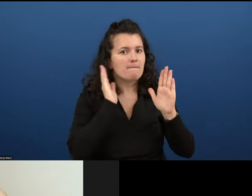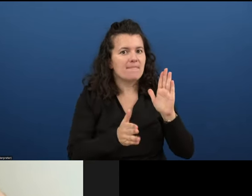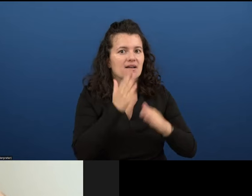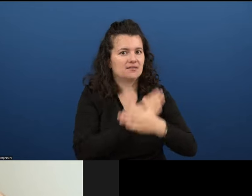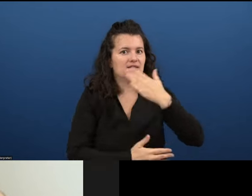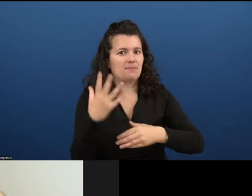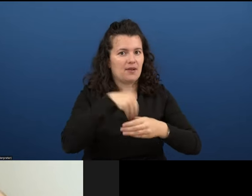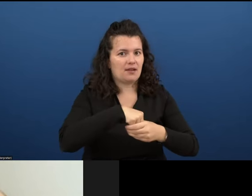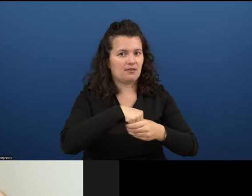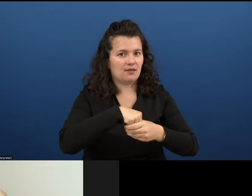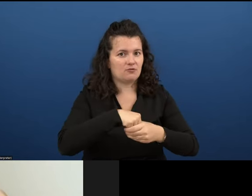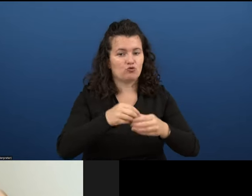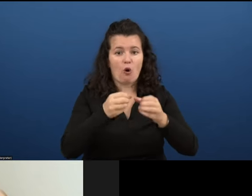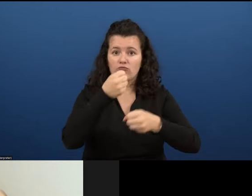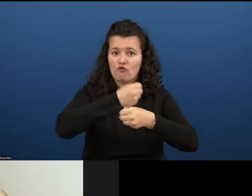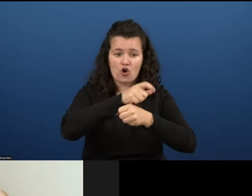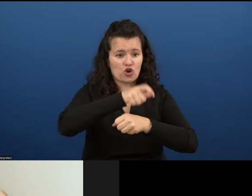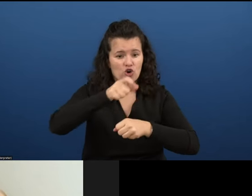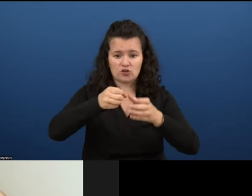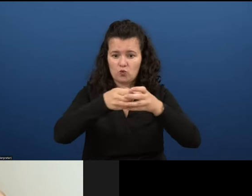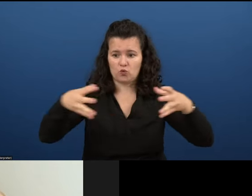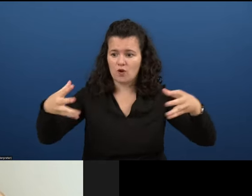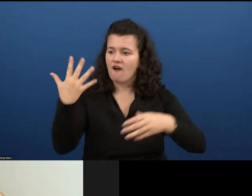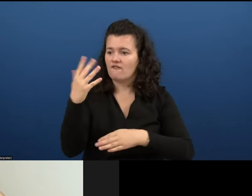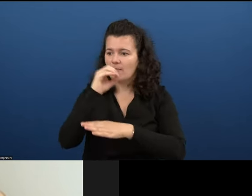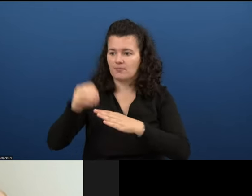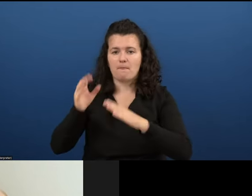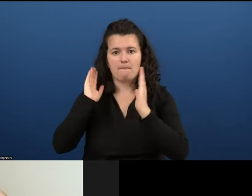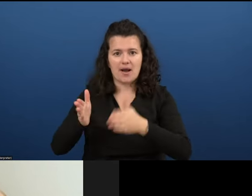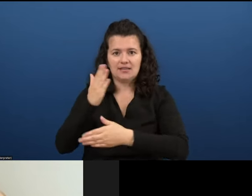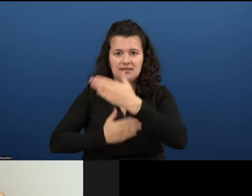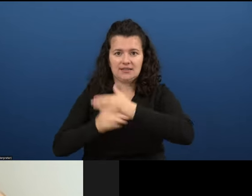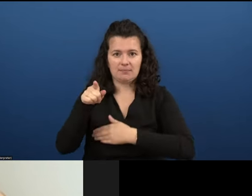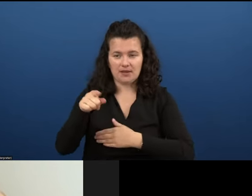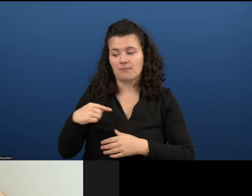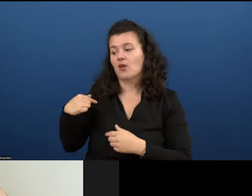10:49:33 And we have tried to have that database in place, we keep on improving on it we collaborate